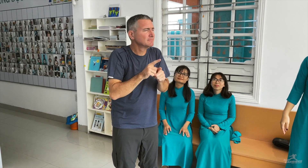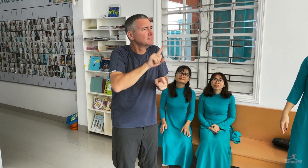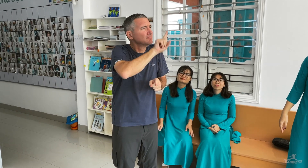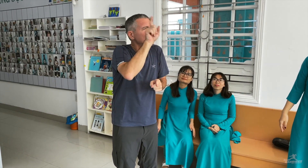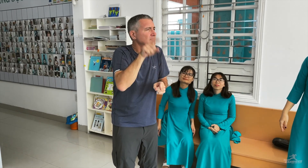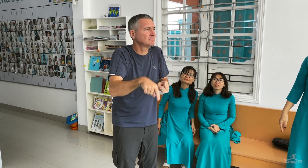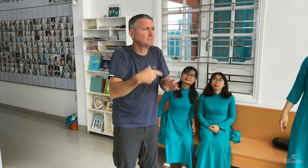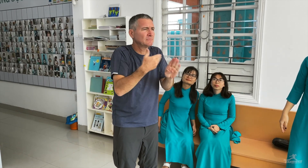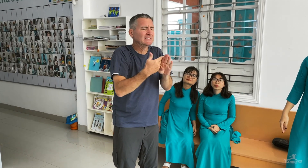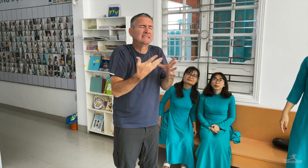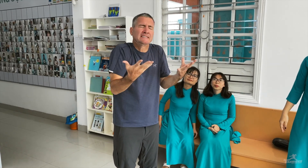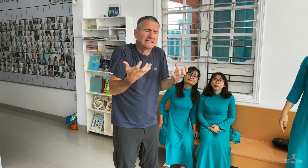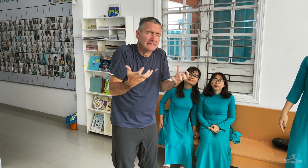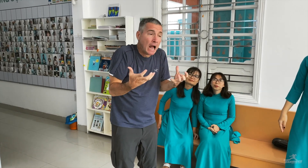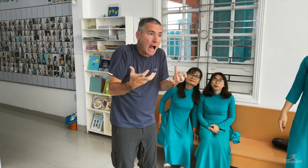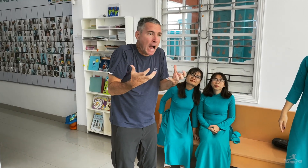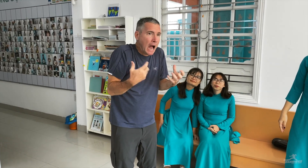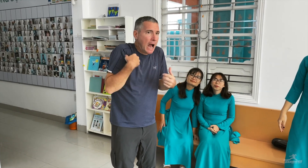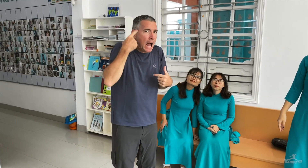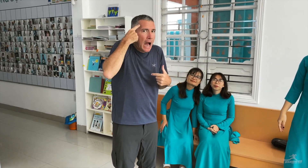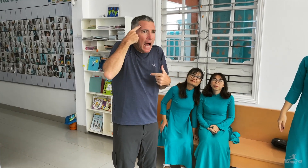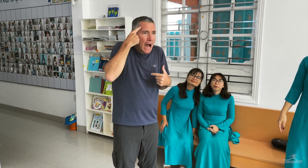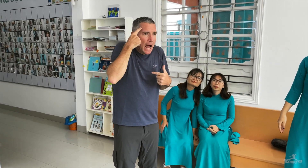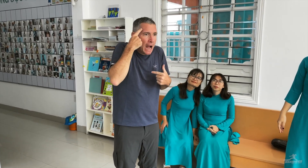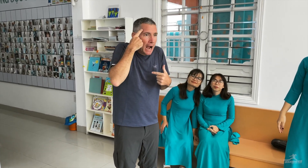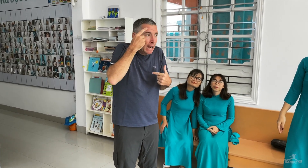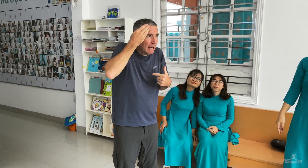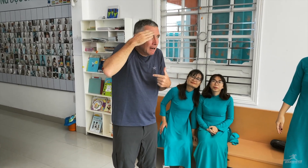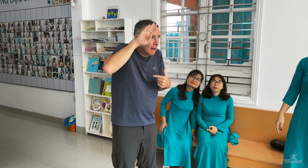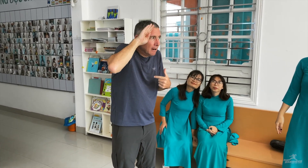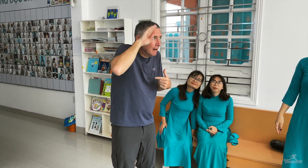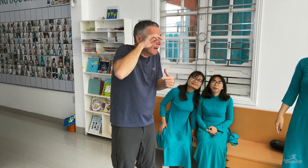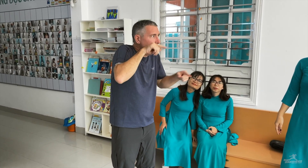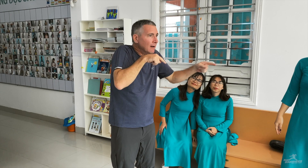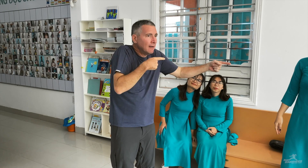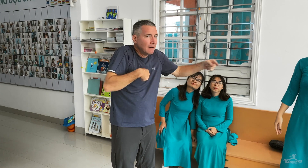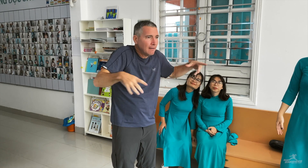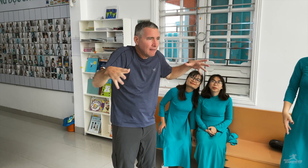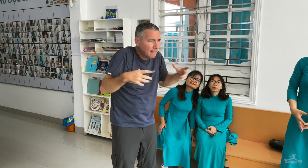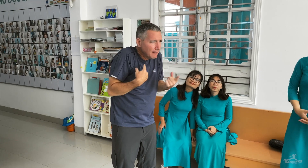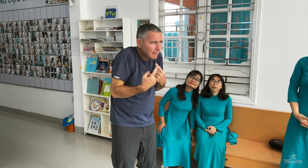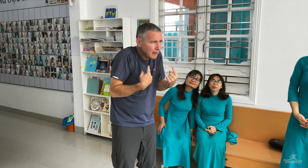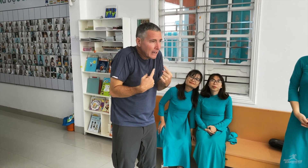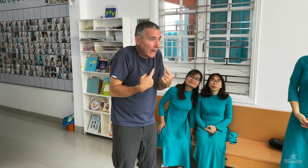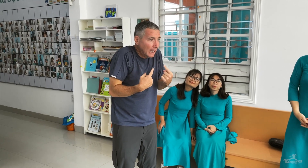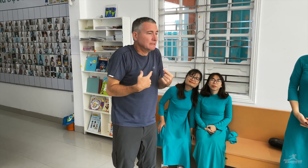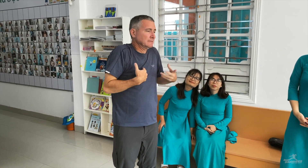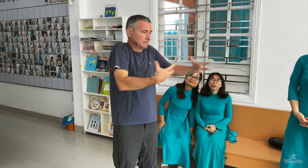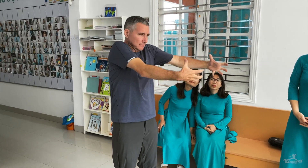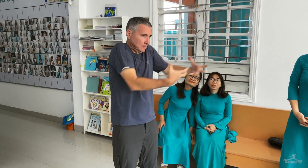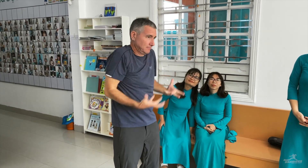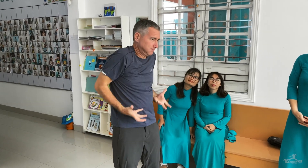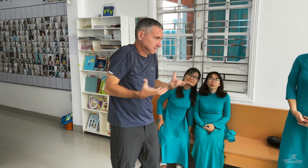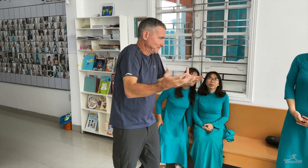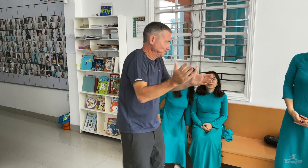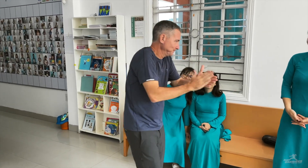I asked teachers what this school needs and got some things for you!